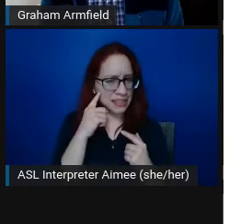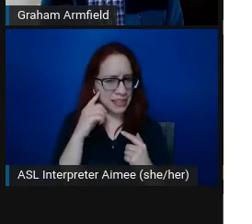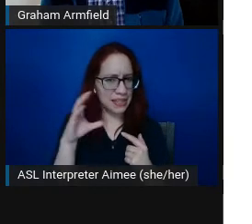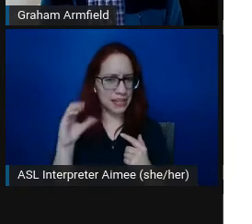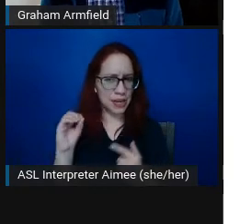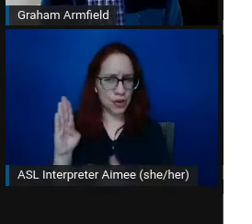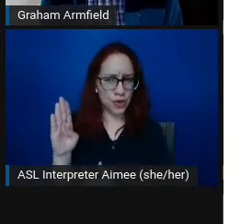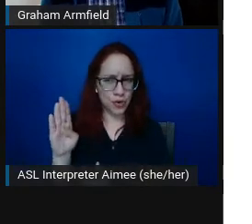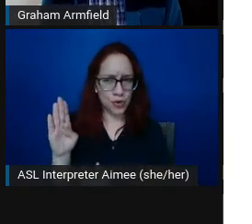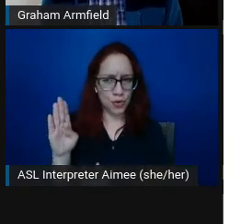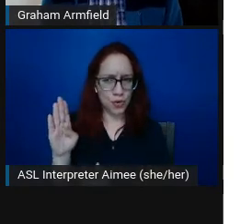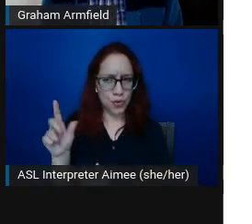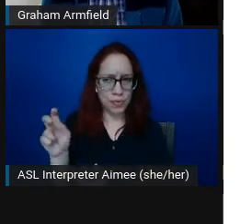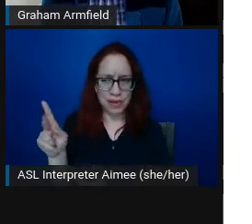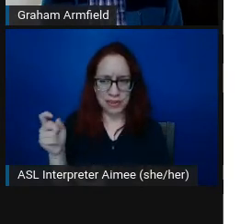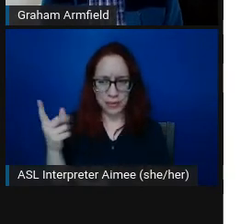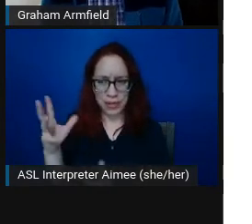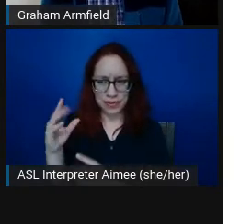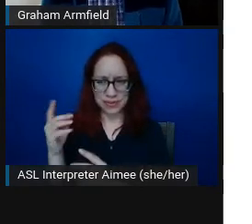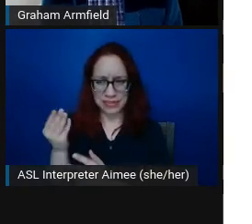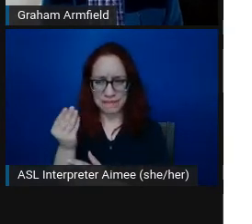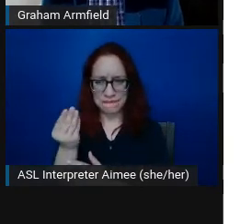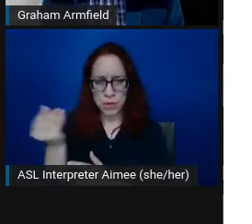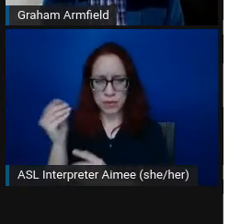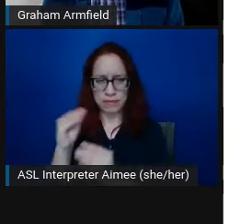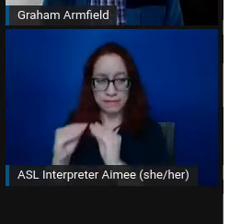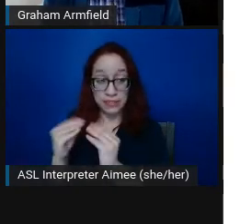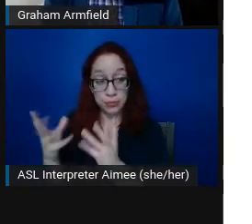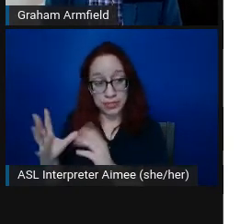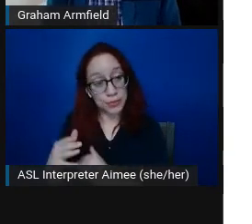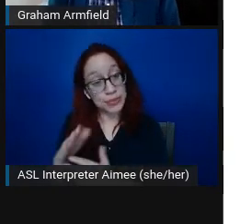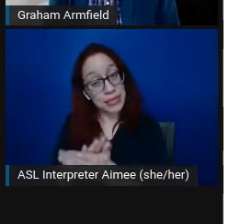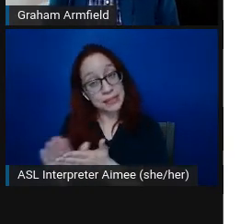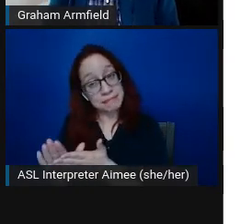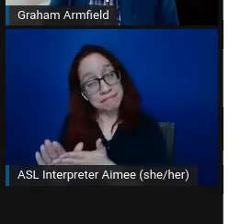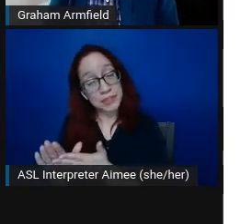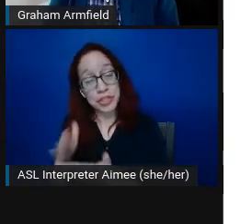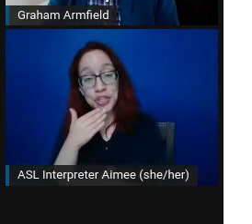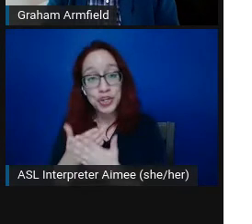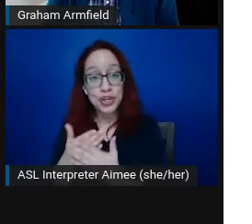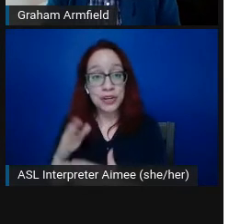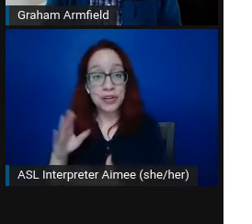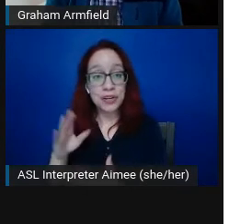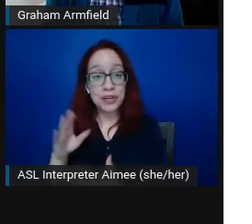of the issues have already been fixed, which is nice. It's good that the plugin authors are responding to that.